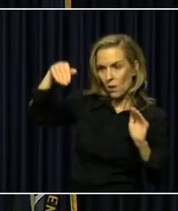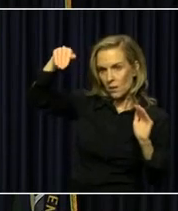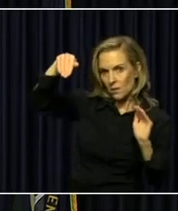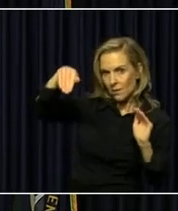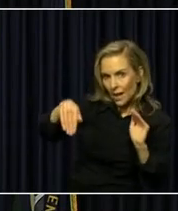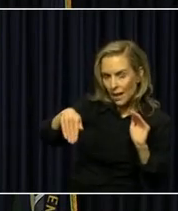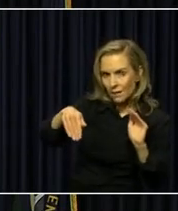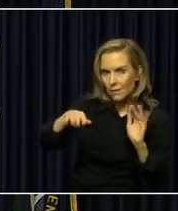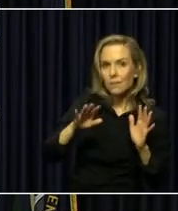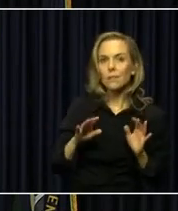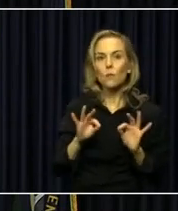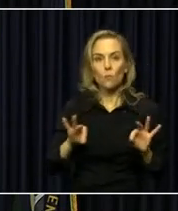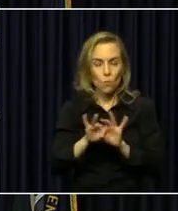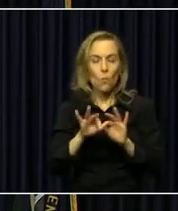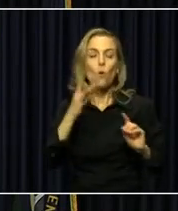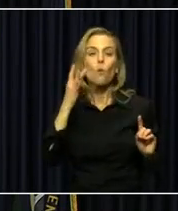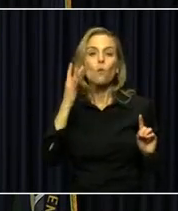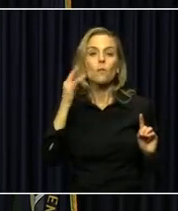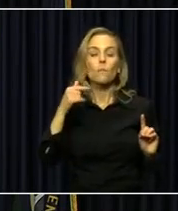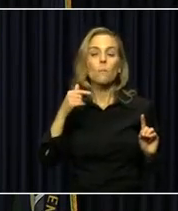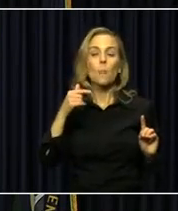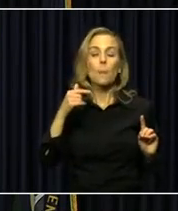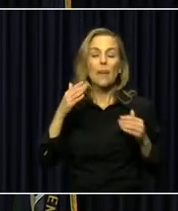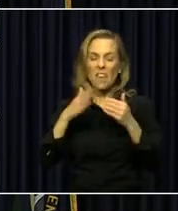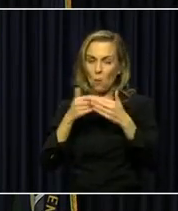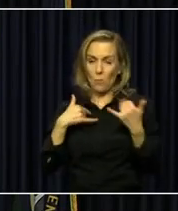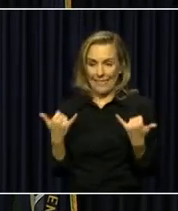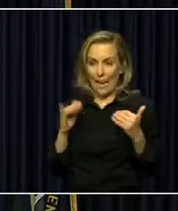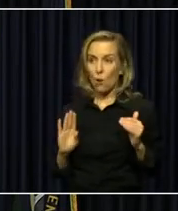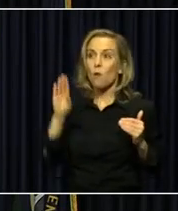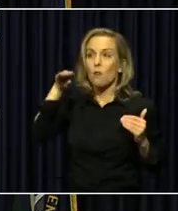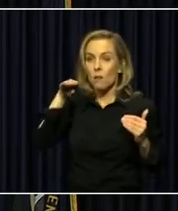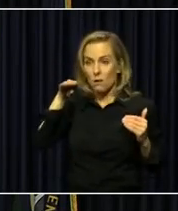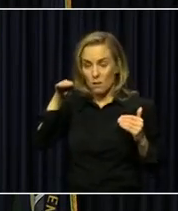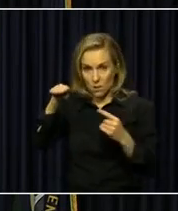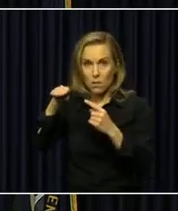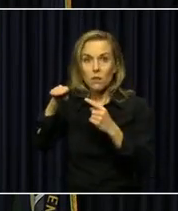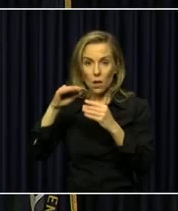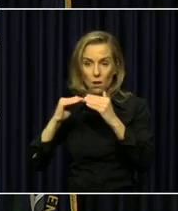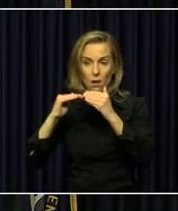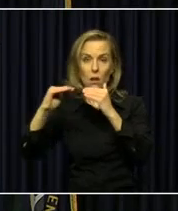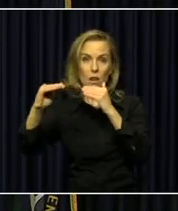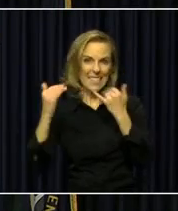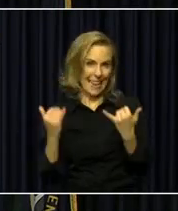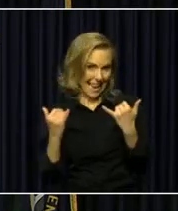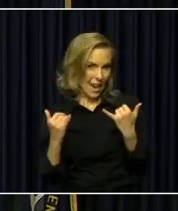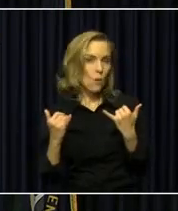AND THAT'S NOT JUST ABOUT THE NUMBER OF MACHINES OR THE NUMBER OF LABS WE HAVE.